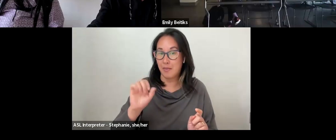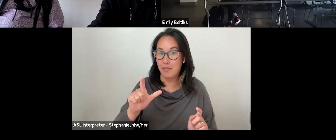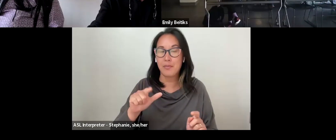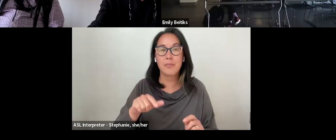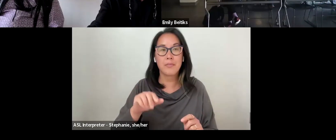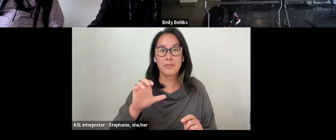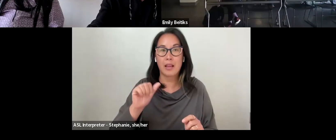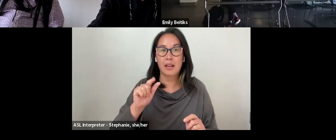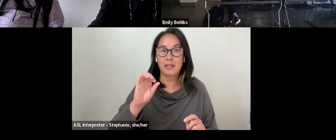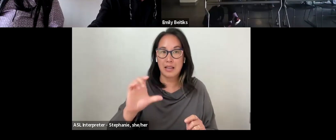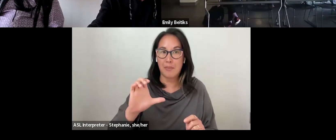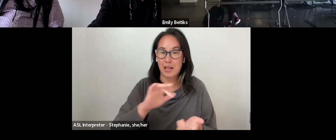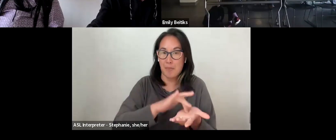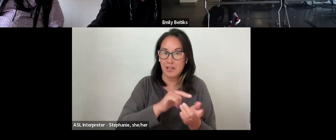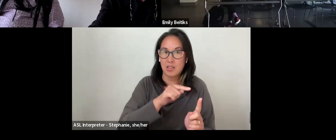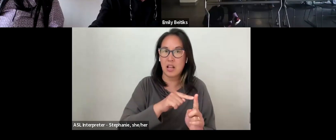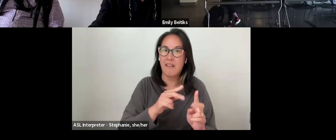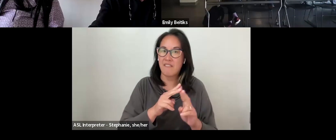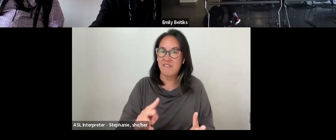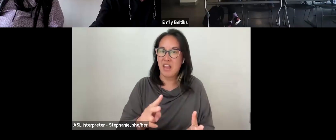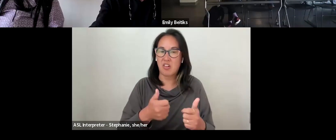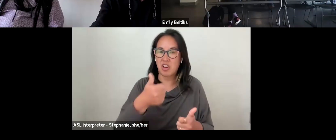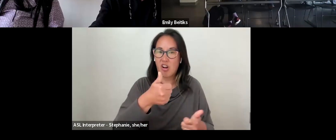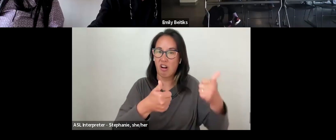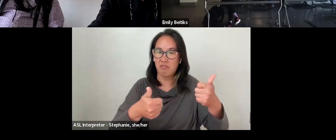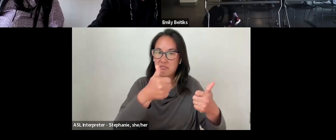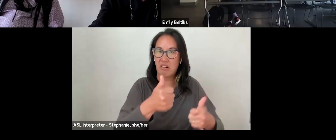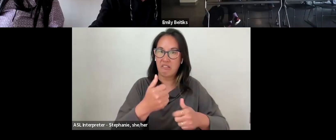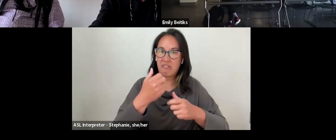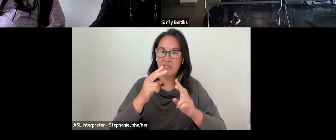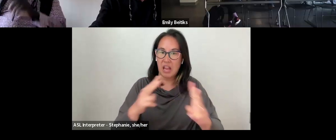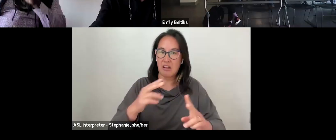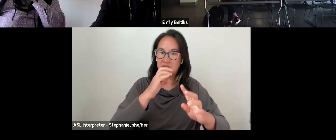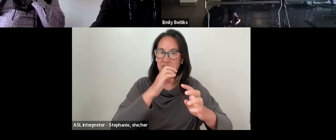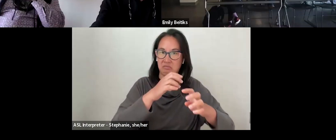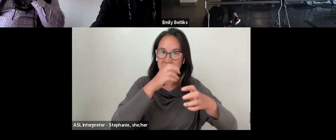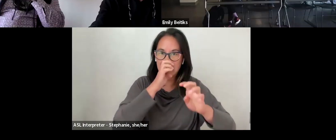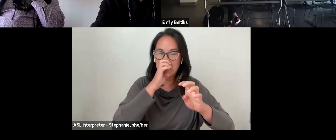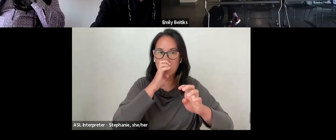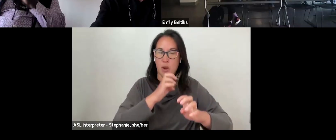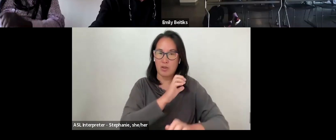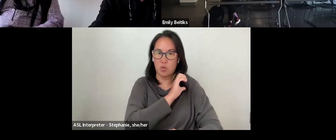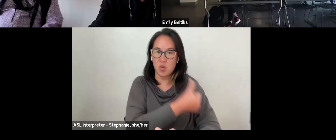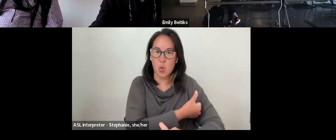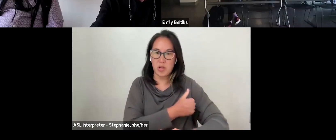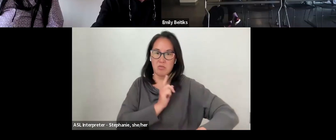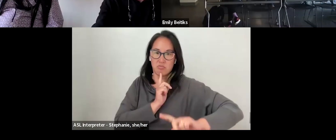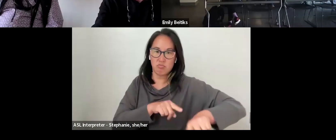rigid, authoritarian institutions. Like the military, right?